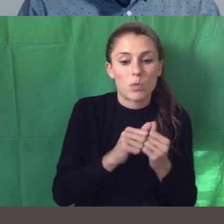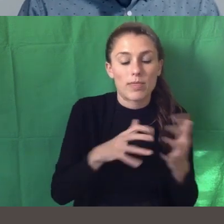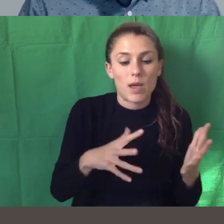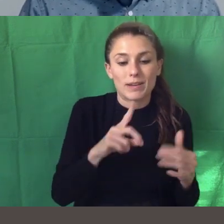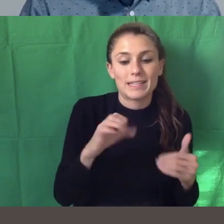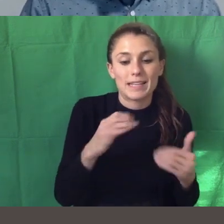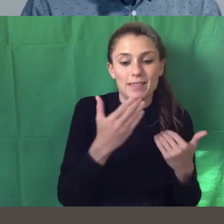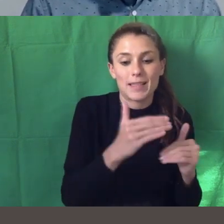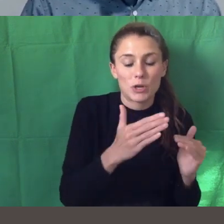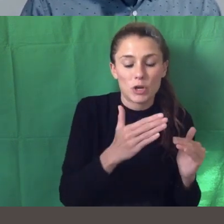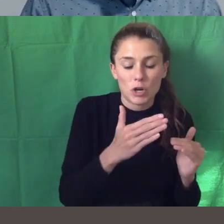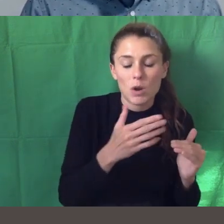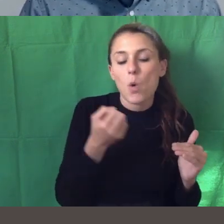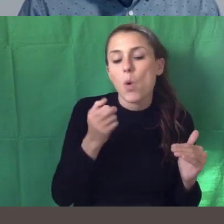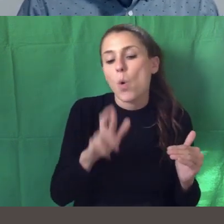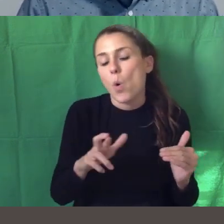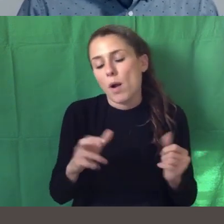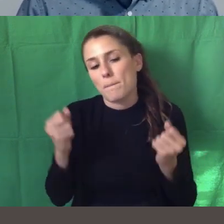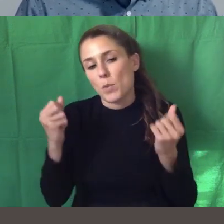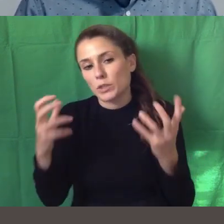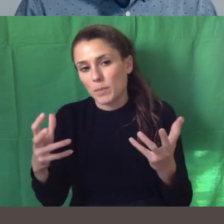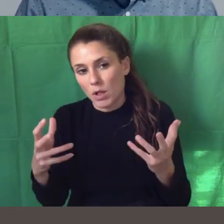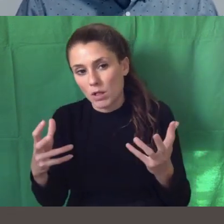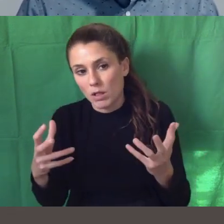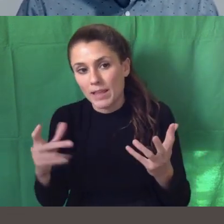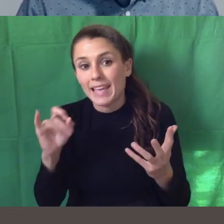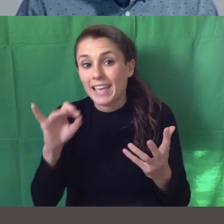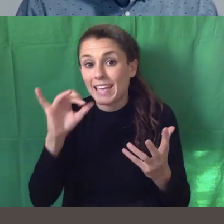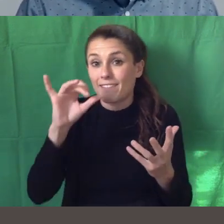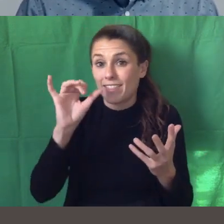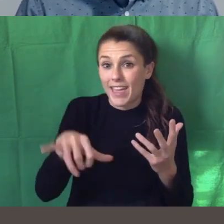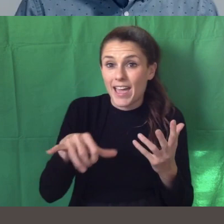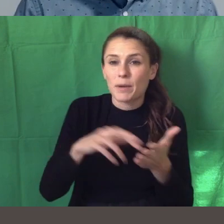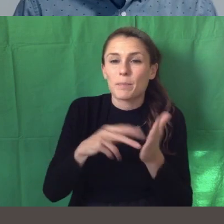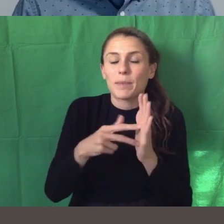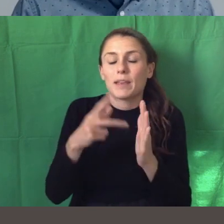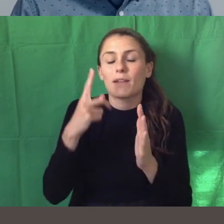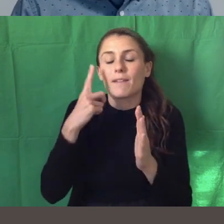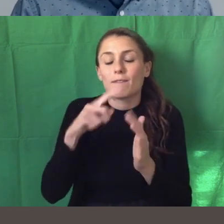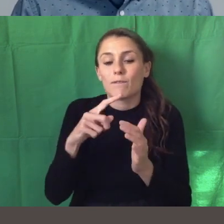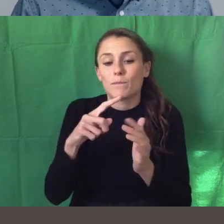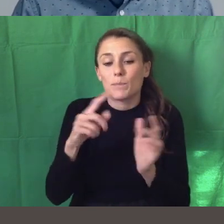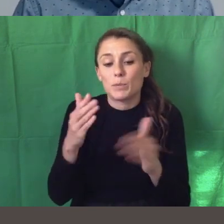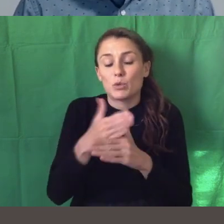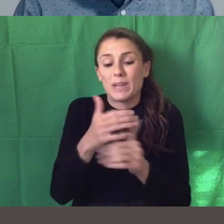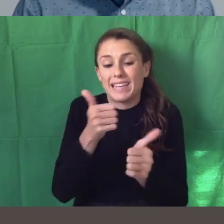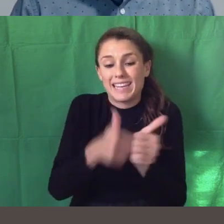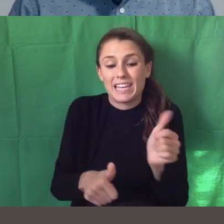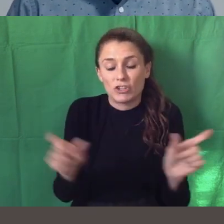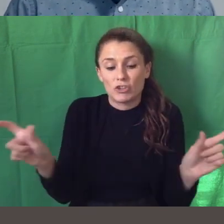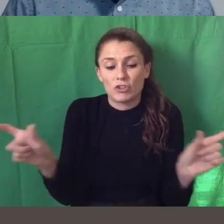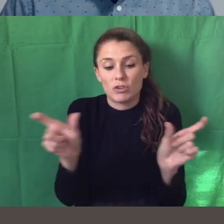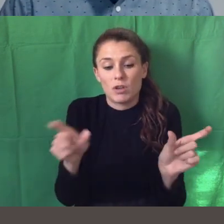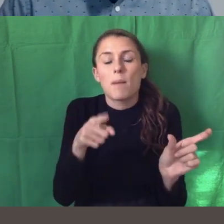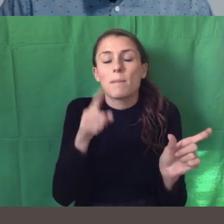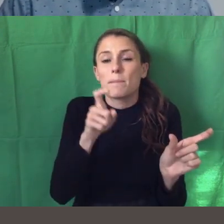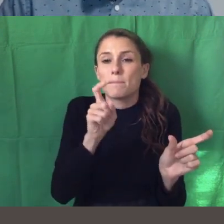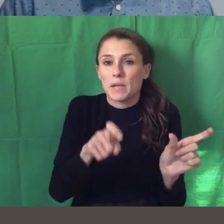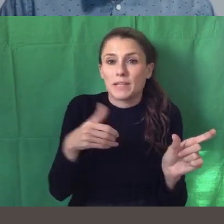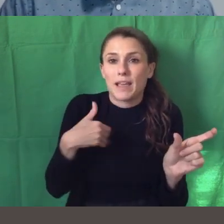or you can have multiple, in which case, between everyone, there must be this specified delimiter.